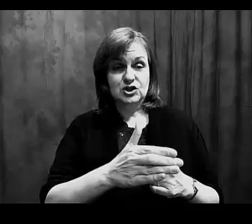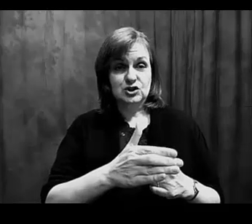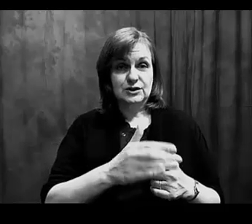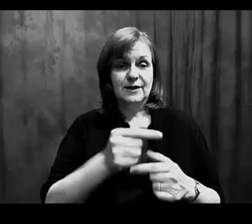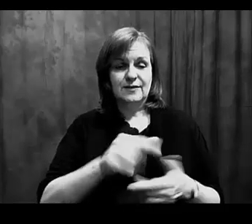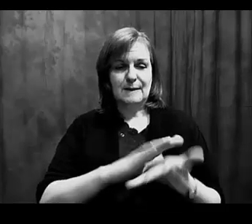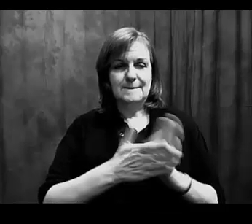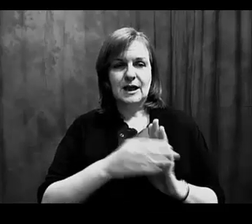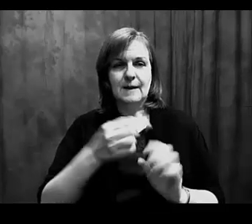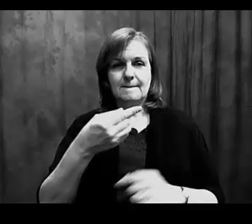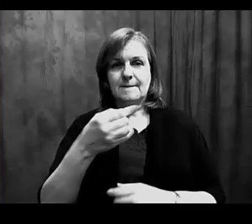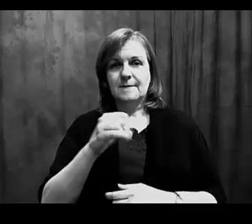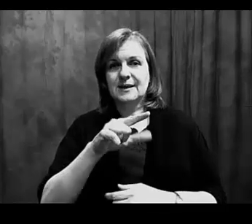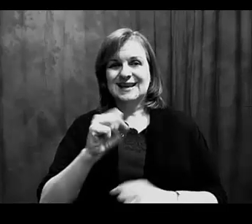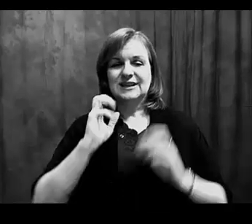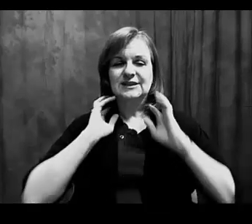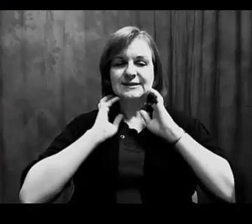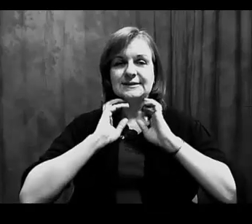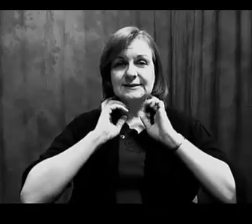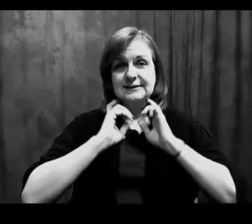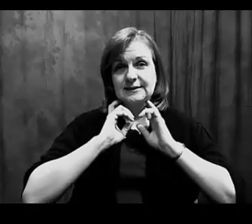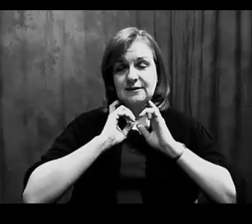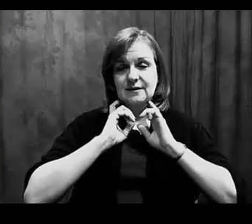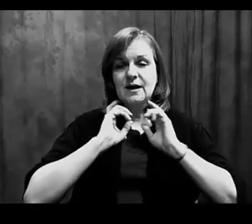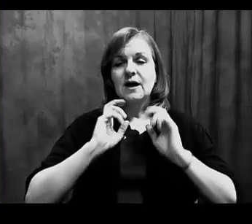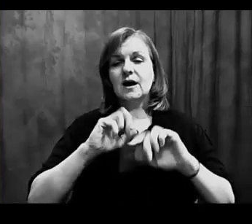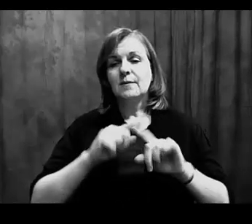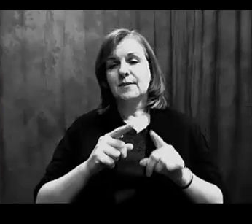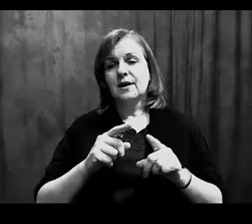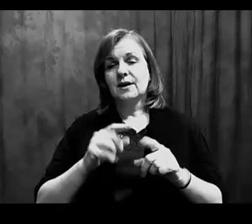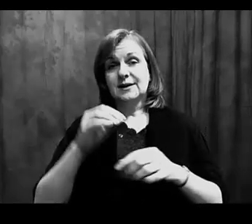in fish we will talk about them associated with gill's - that's where they get their name